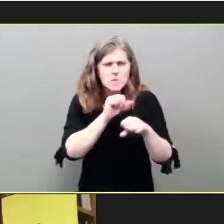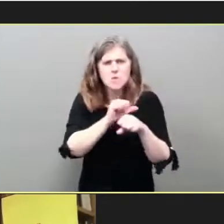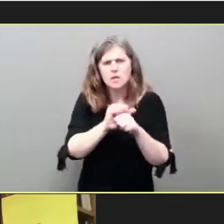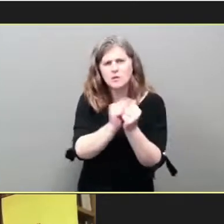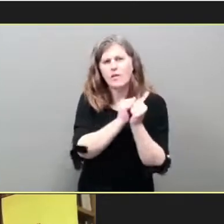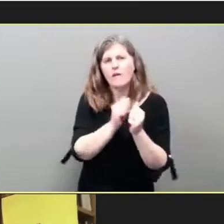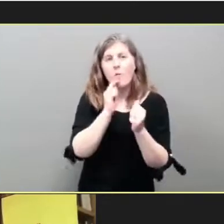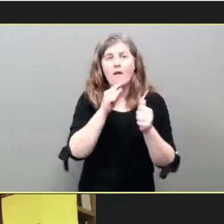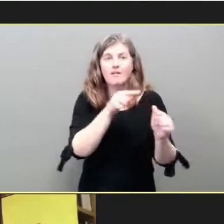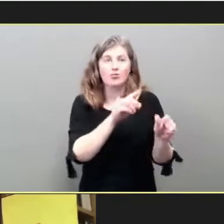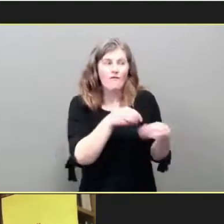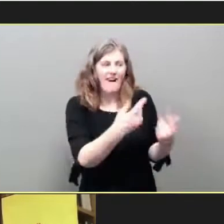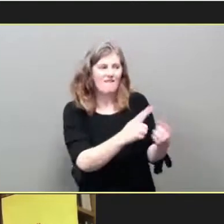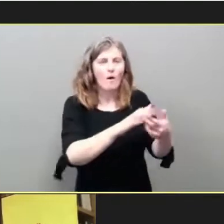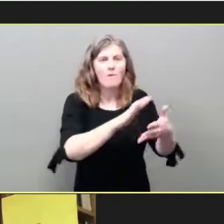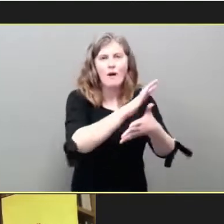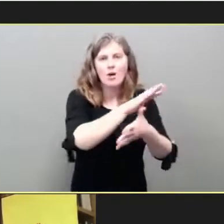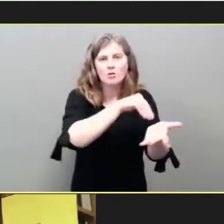doctors and community disrupt sleep.